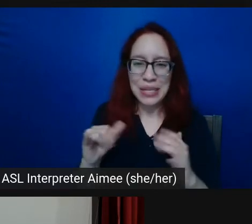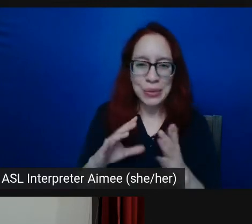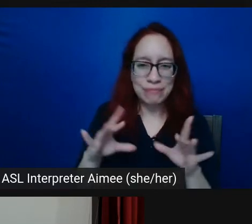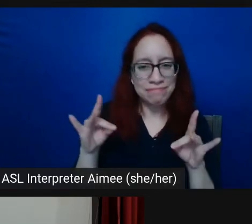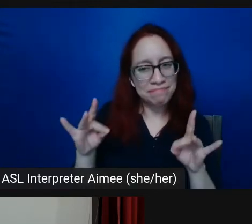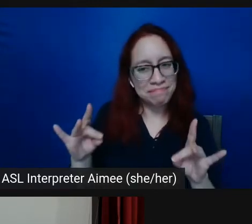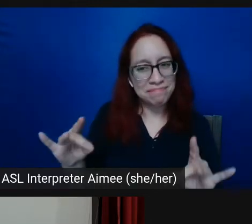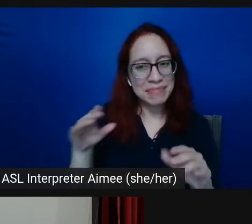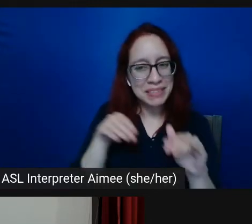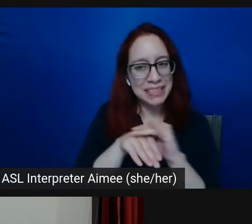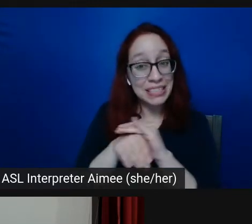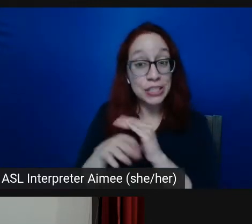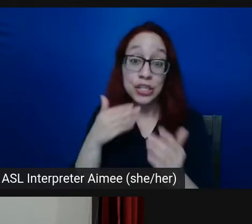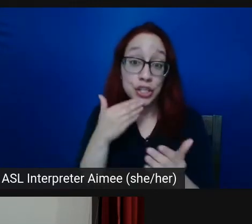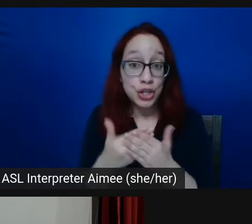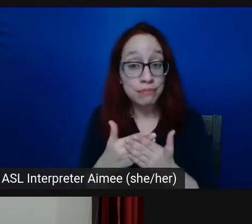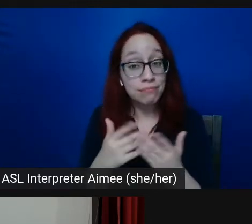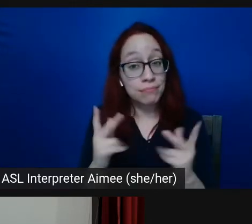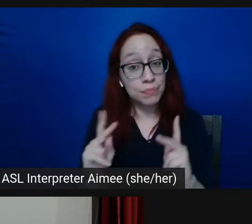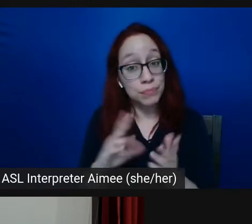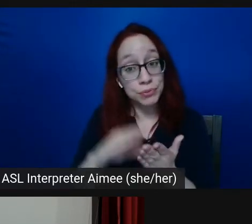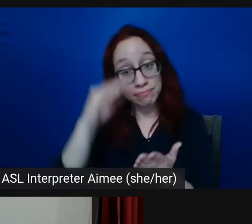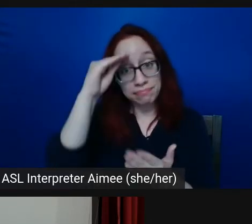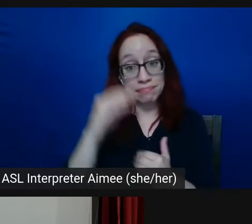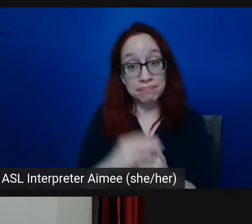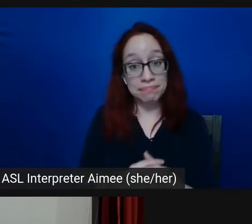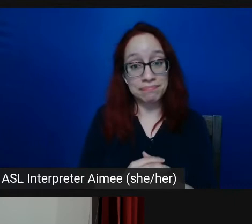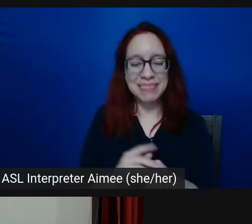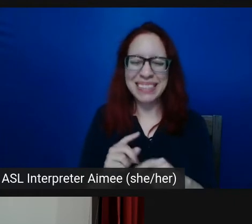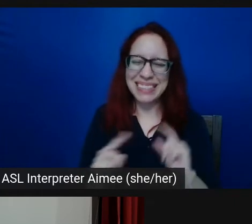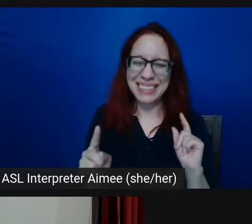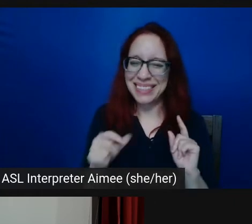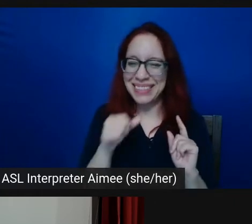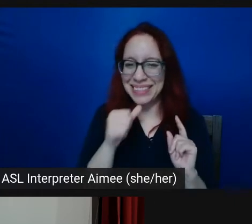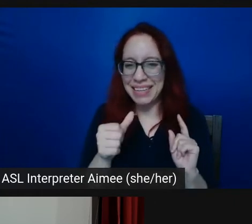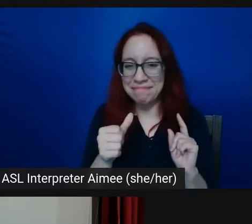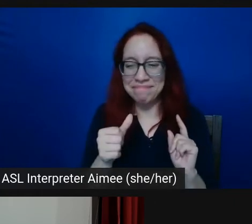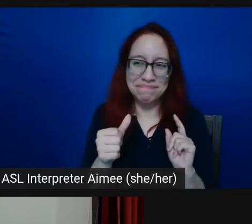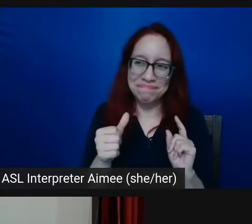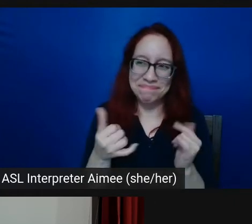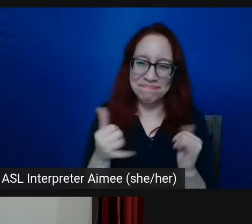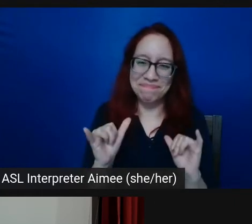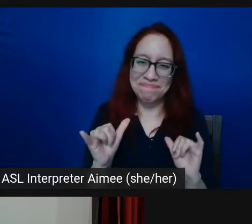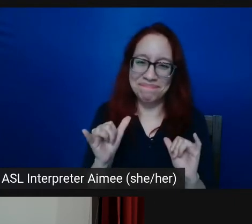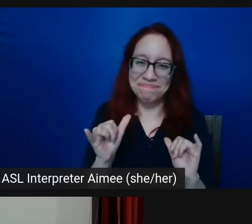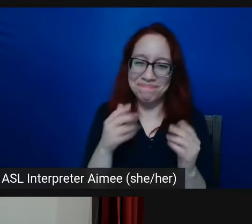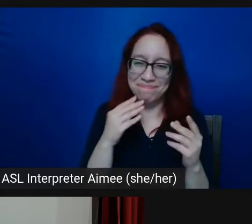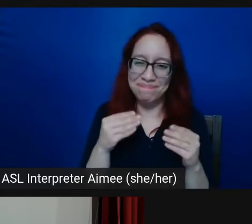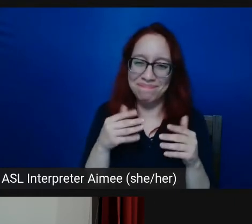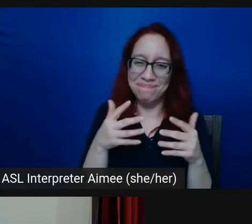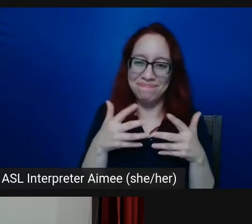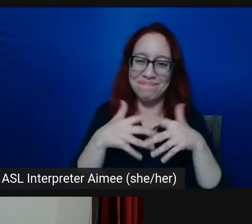and it's good they are learning, but it's not still quite in the mainstream enough really.